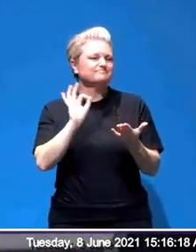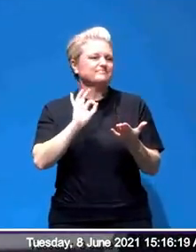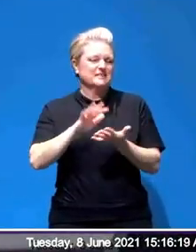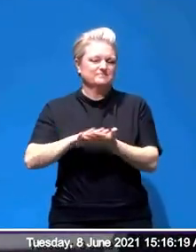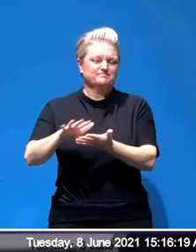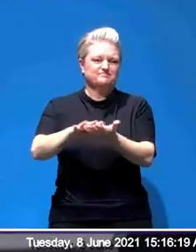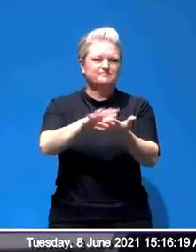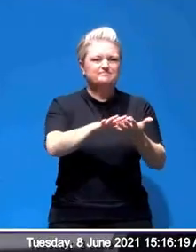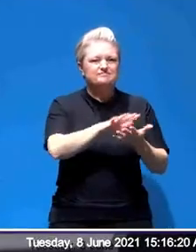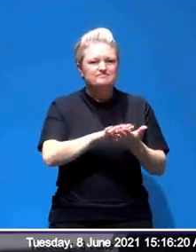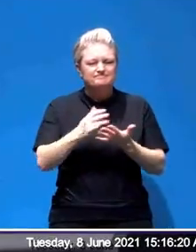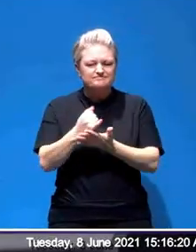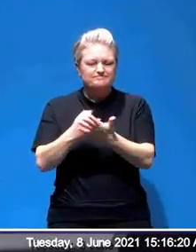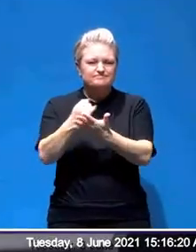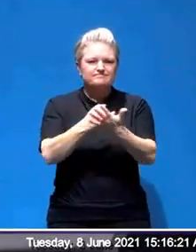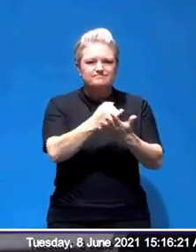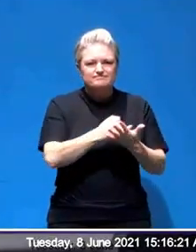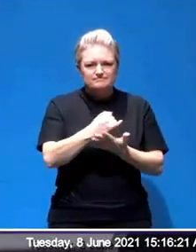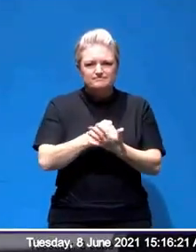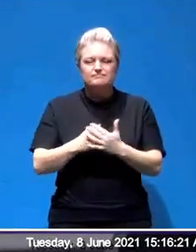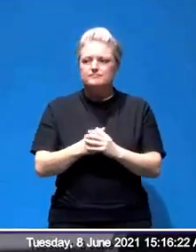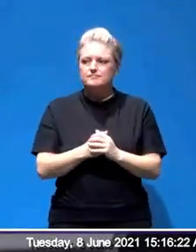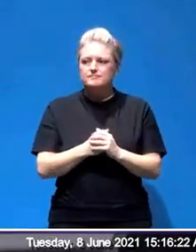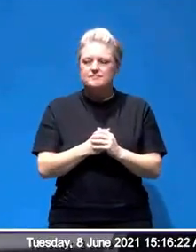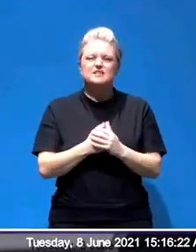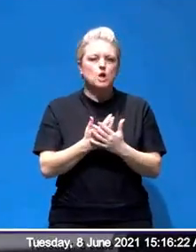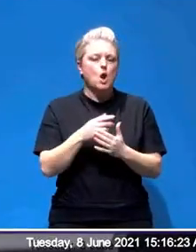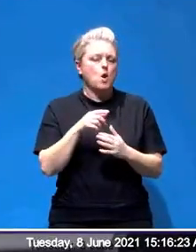That was one of the topics that I had discussed.